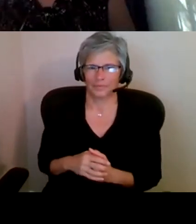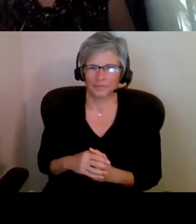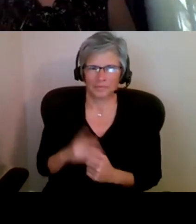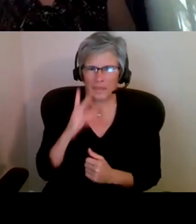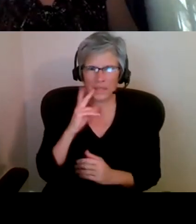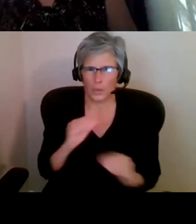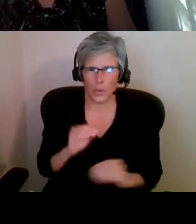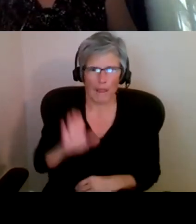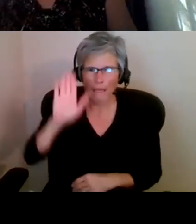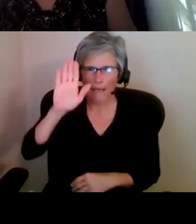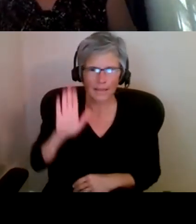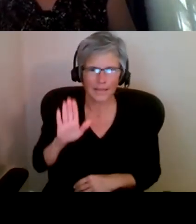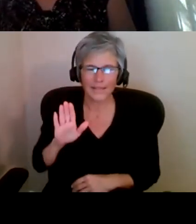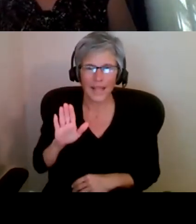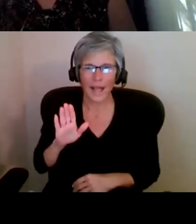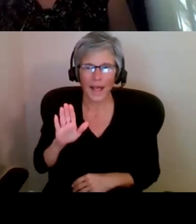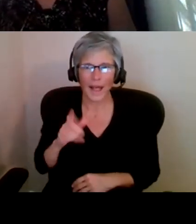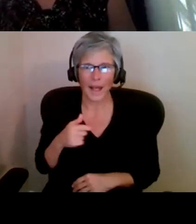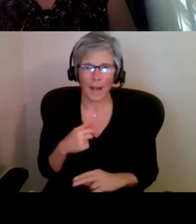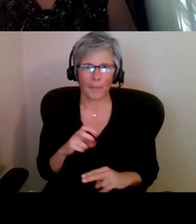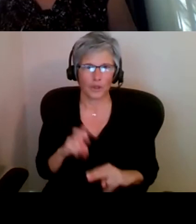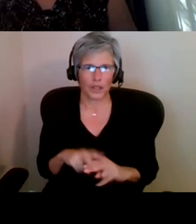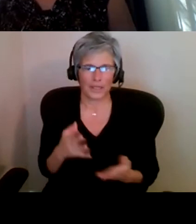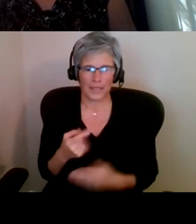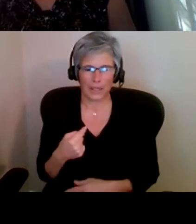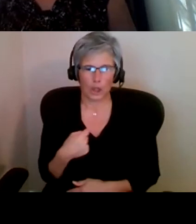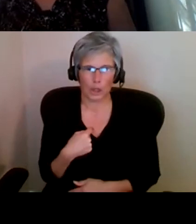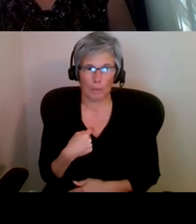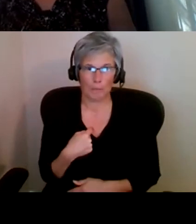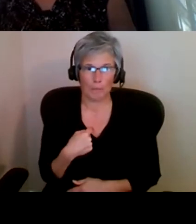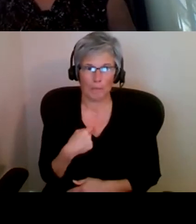I'm just sitting here and it's just me and I was like, "okay, everybody's wondering who's going